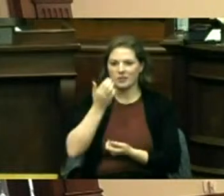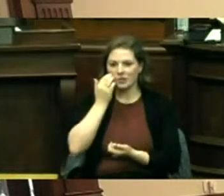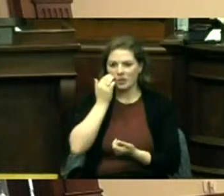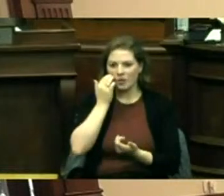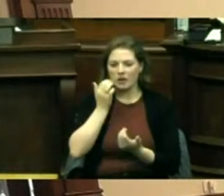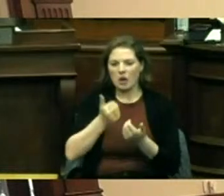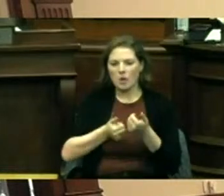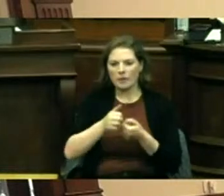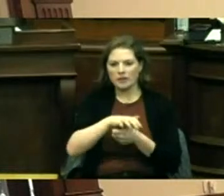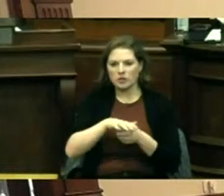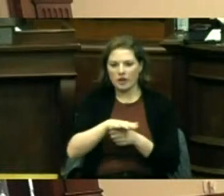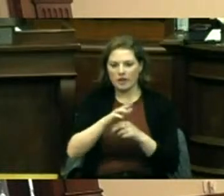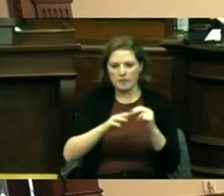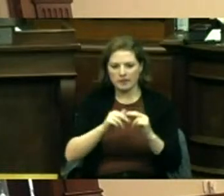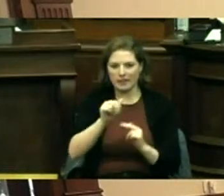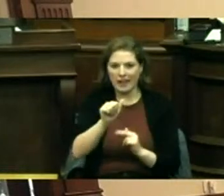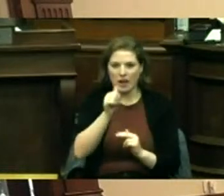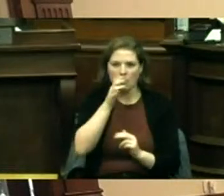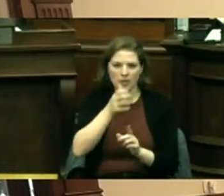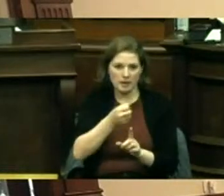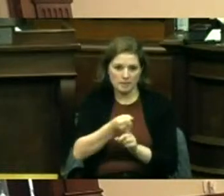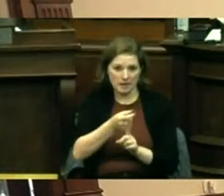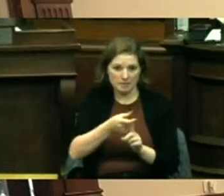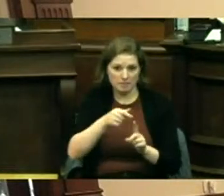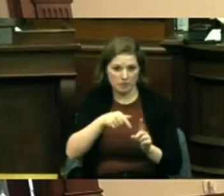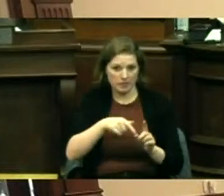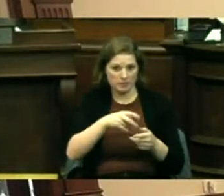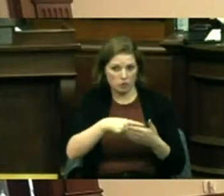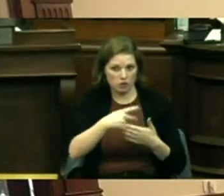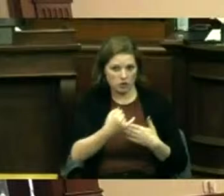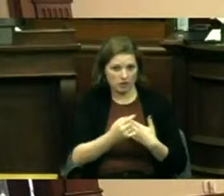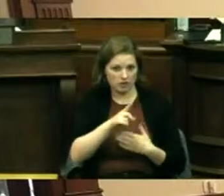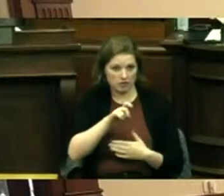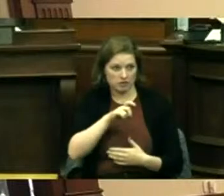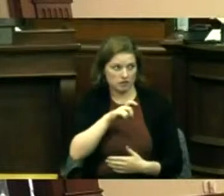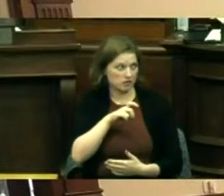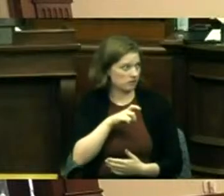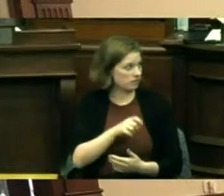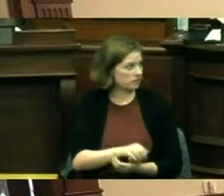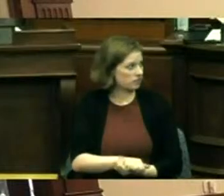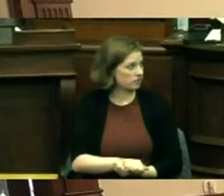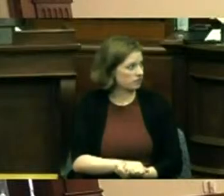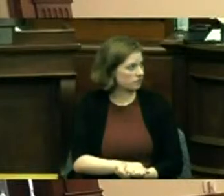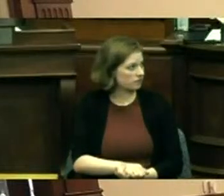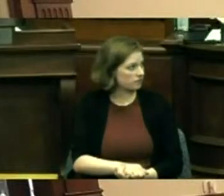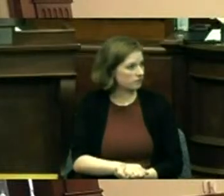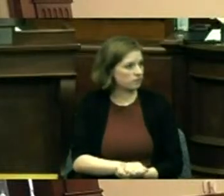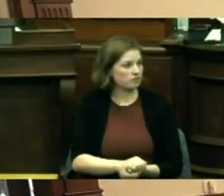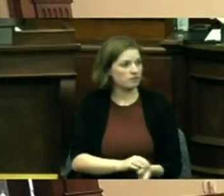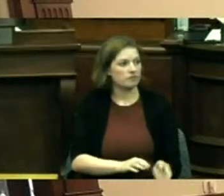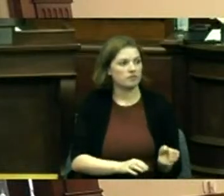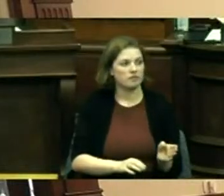clerk's office, it took it took a little while to do the window replacement. Do we have a sense